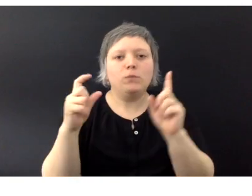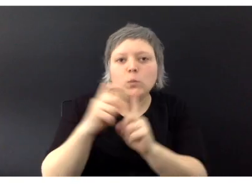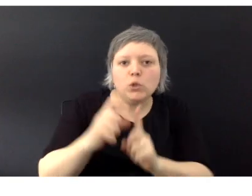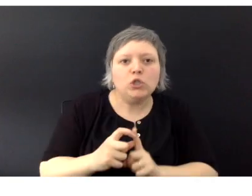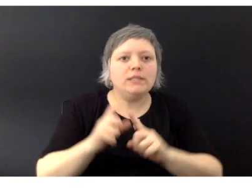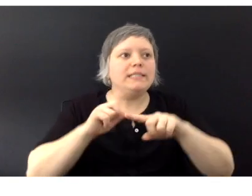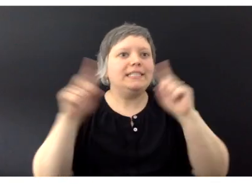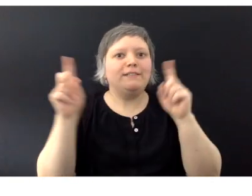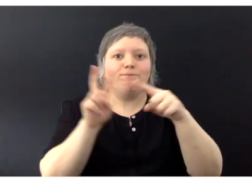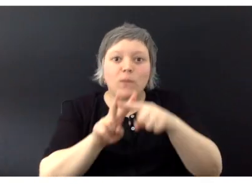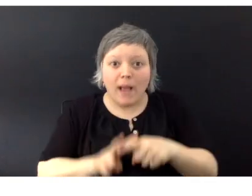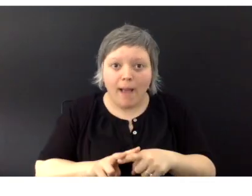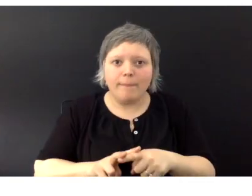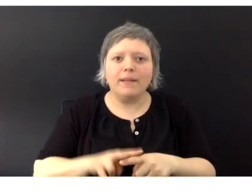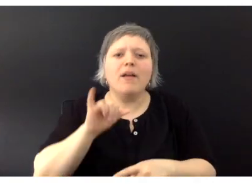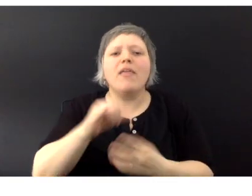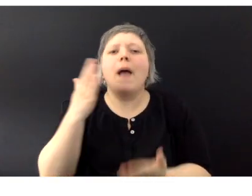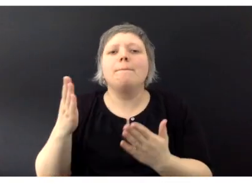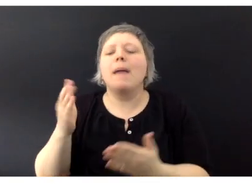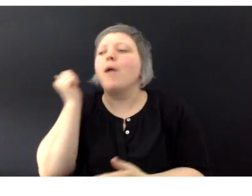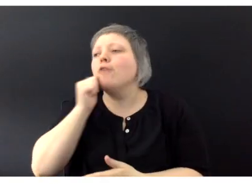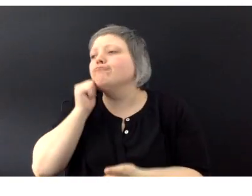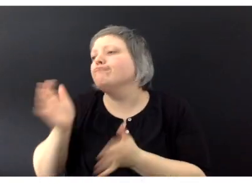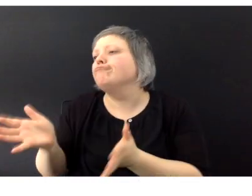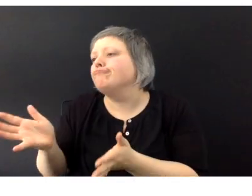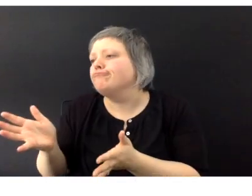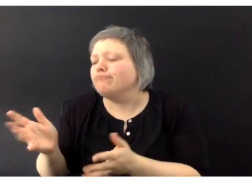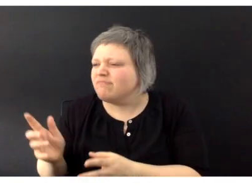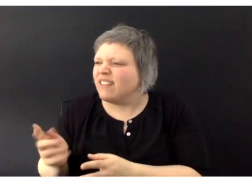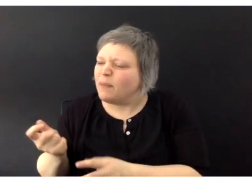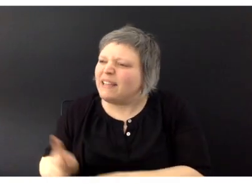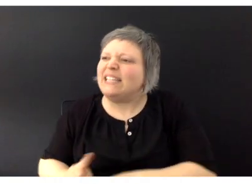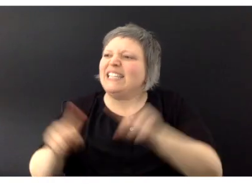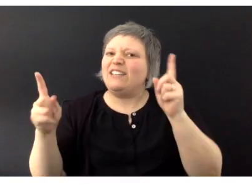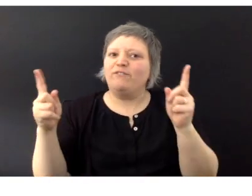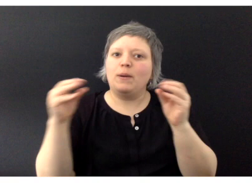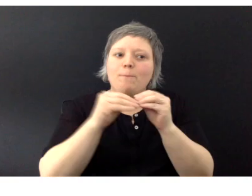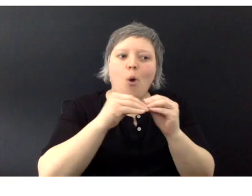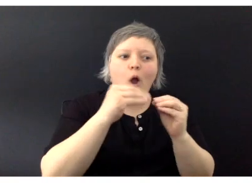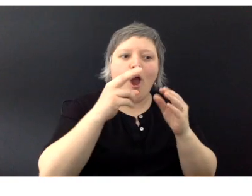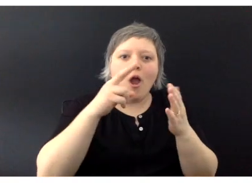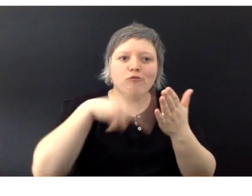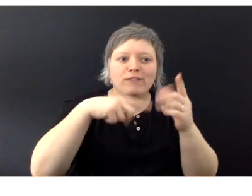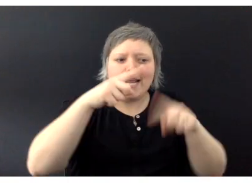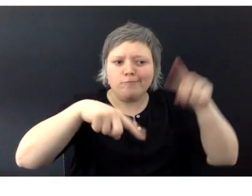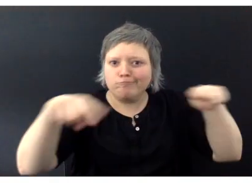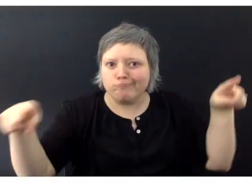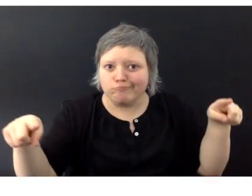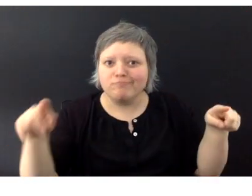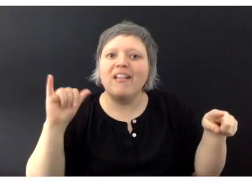involved in regular everyday conversation, um, so it gives your child a chance to just get exposed